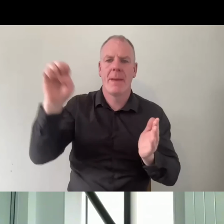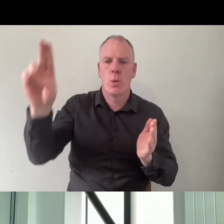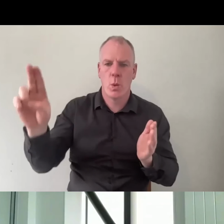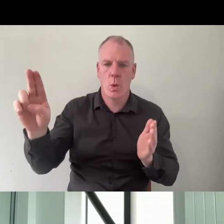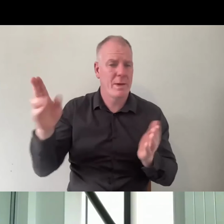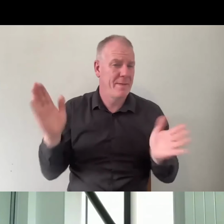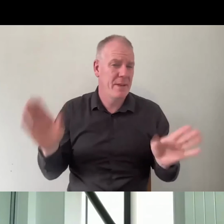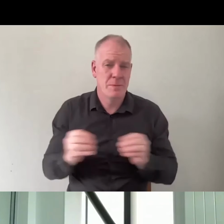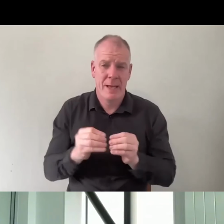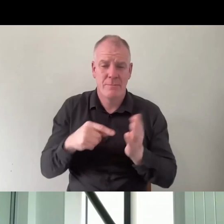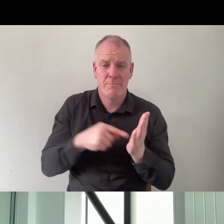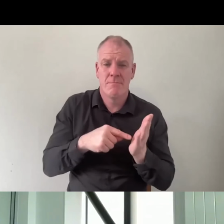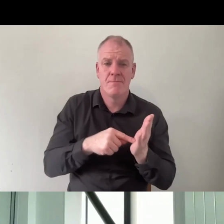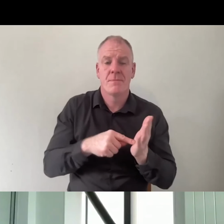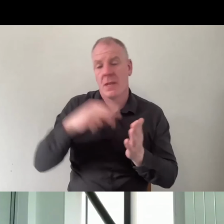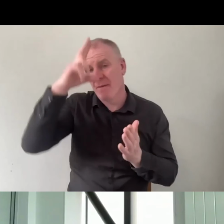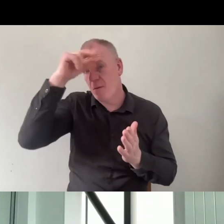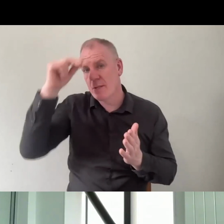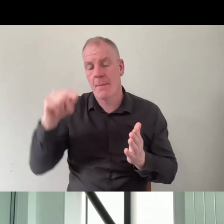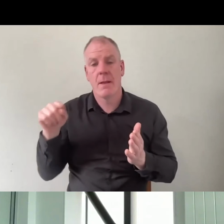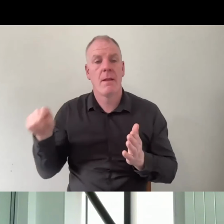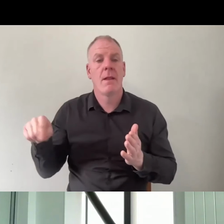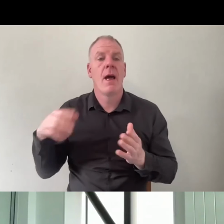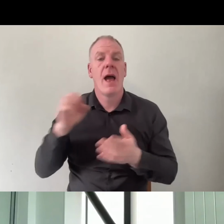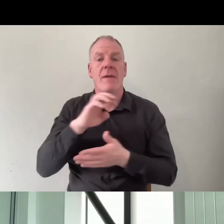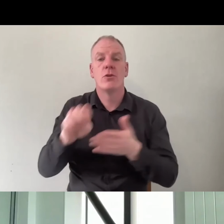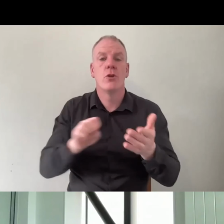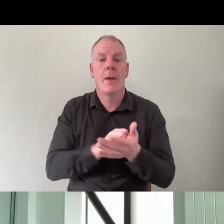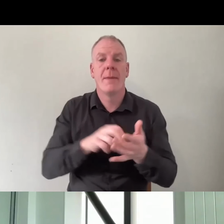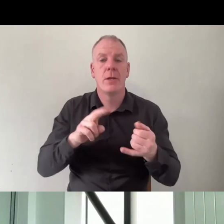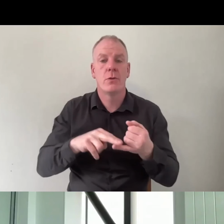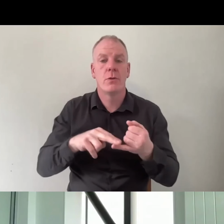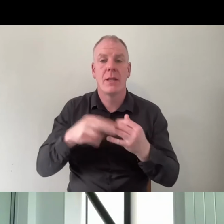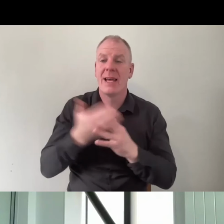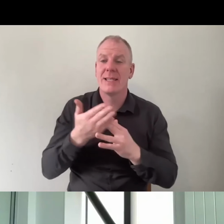So, for example, here we would have the European Union Accessibility of Websites